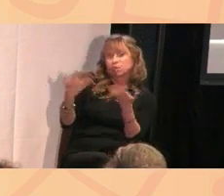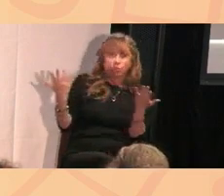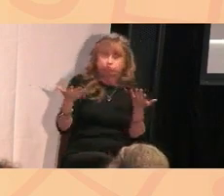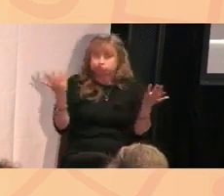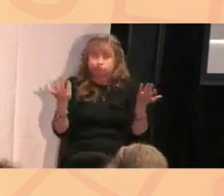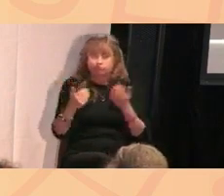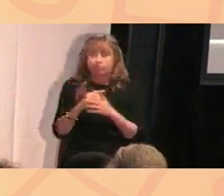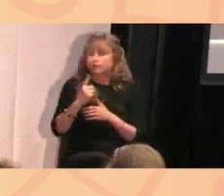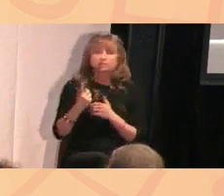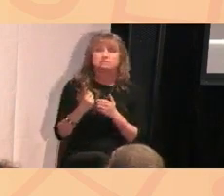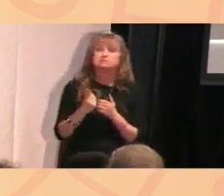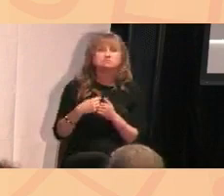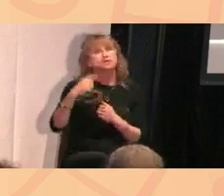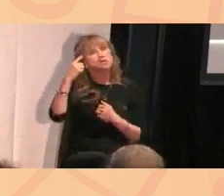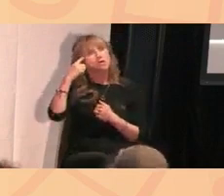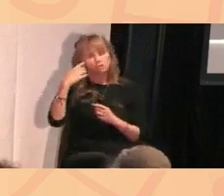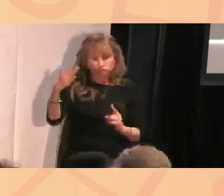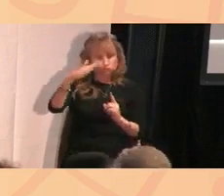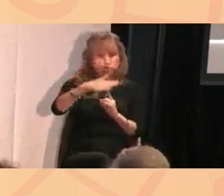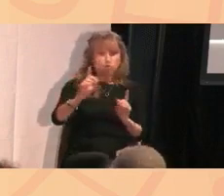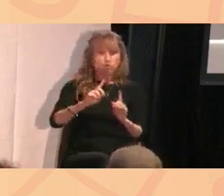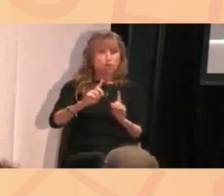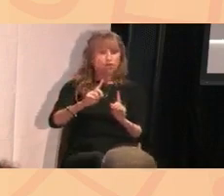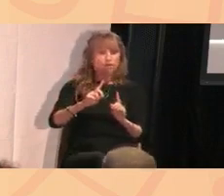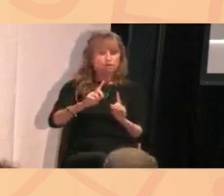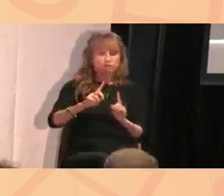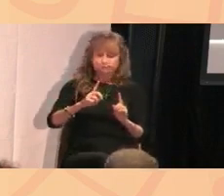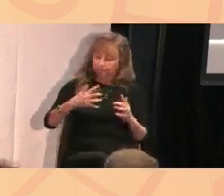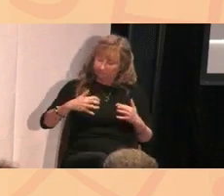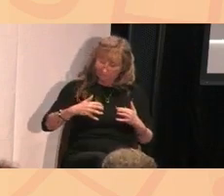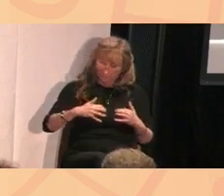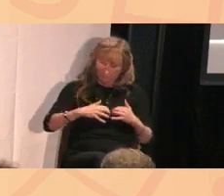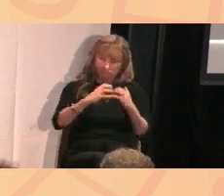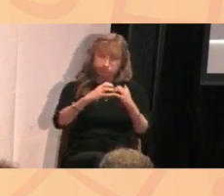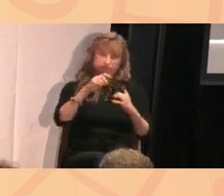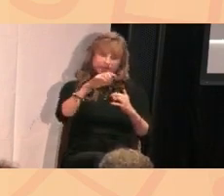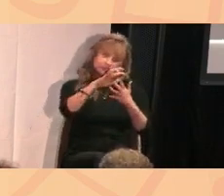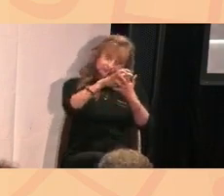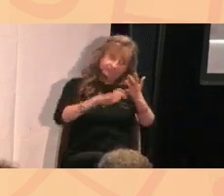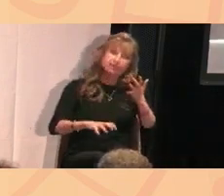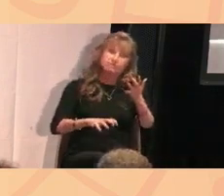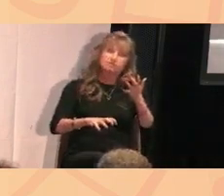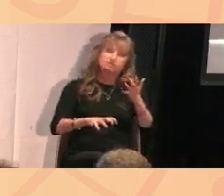That was the main thing that we had to do. And we could have asked for 14 million or something else.